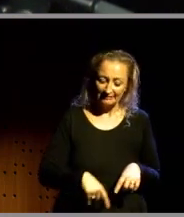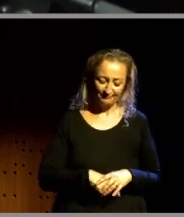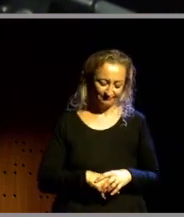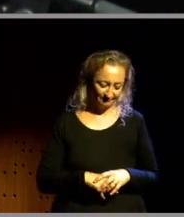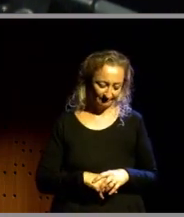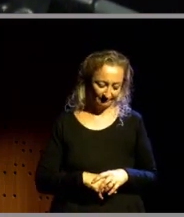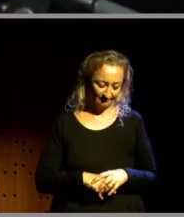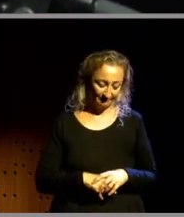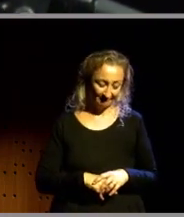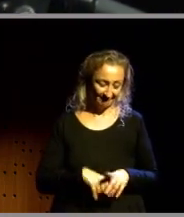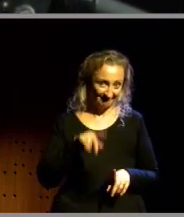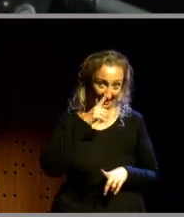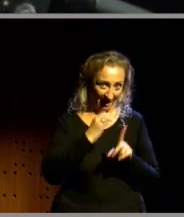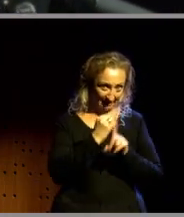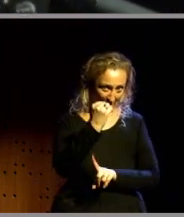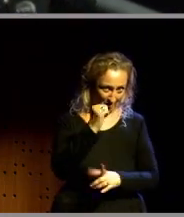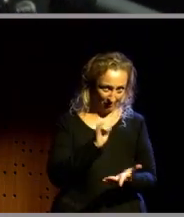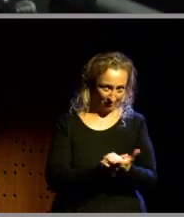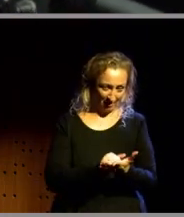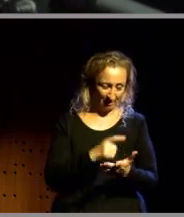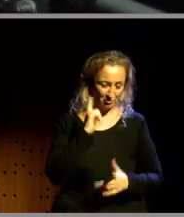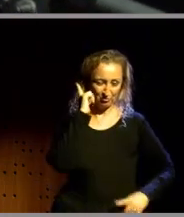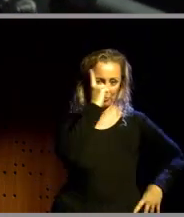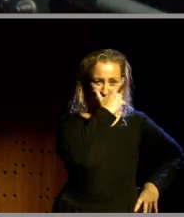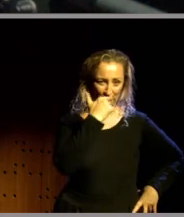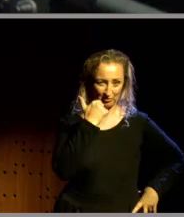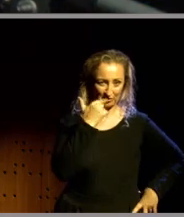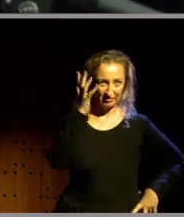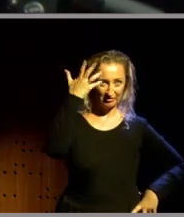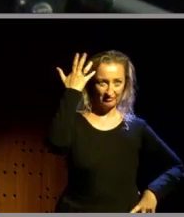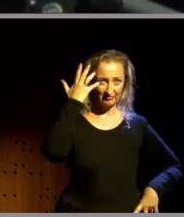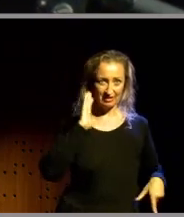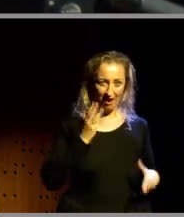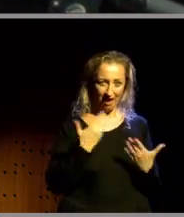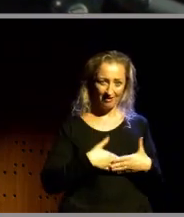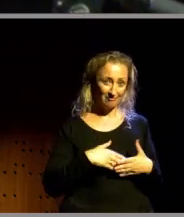You can't tell, can you? Just too gorgeous tonight.